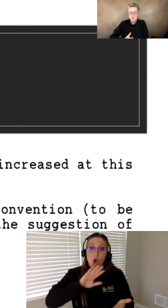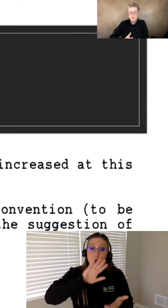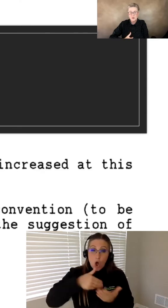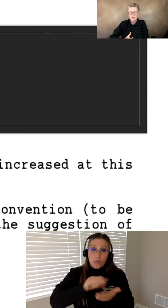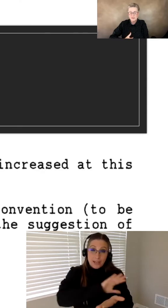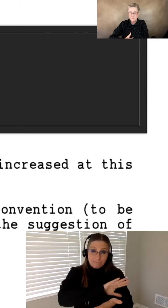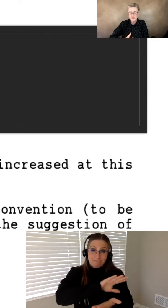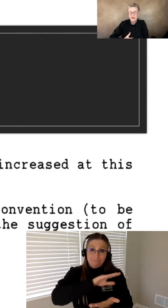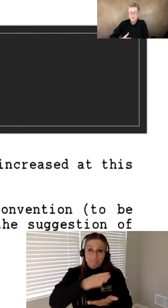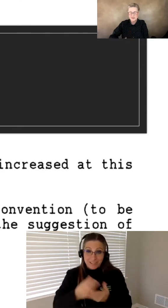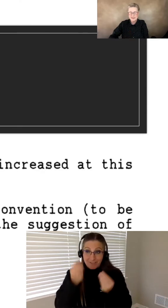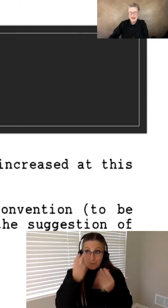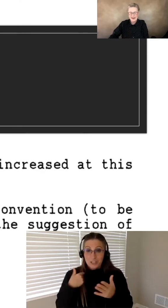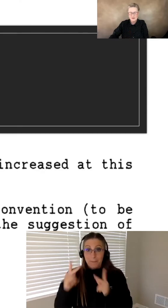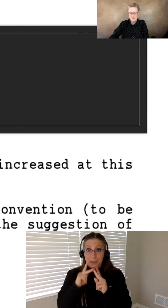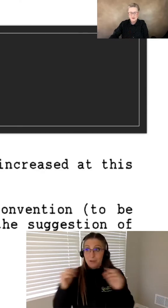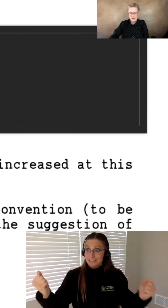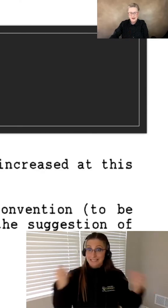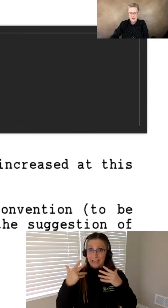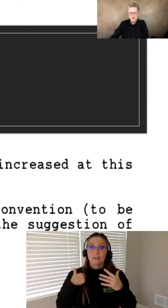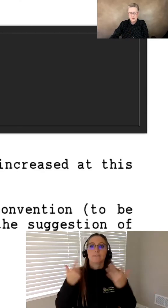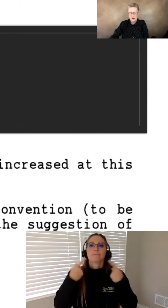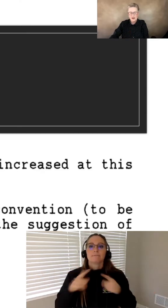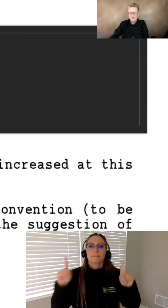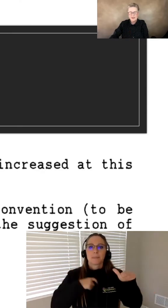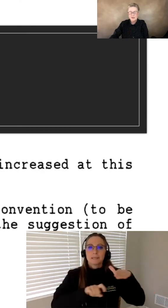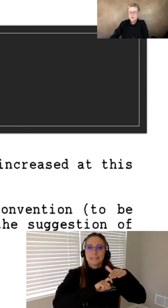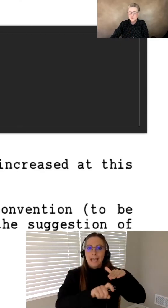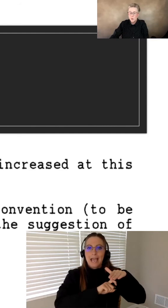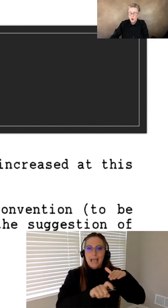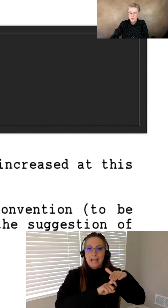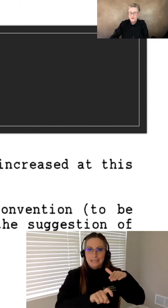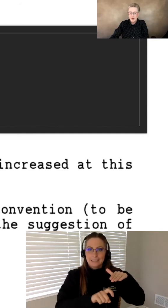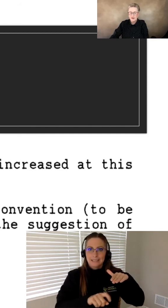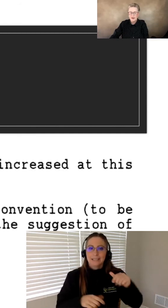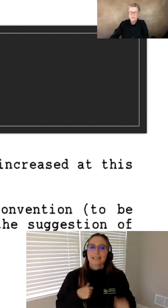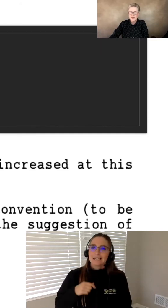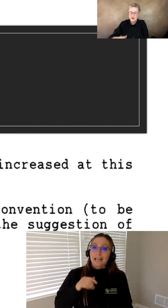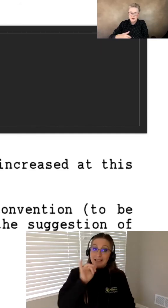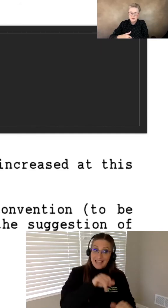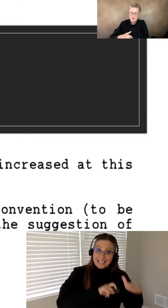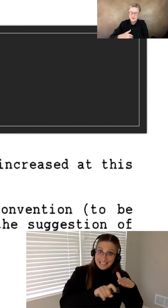people have sent me, has been scanned and I need to do more with that and because